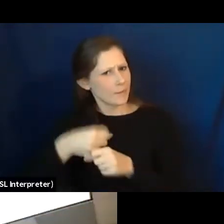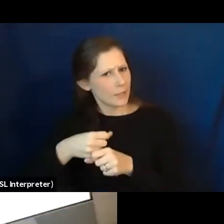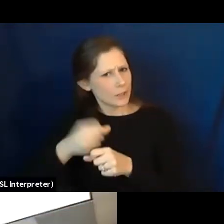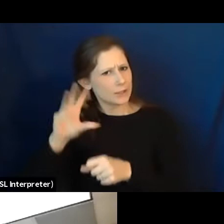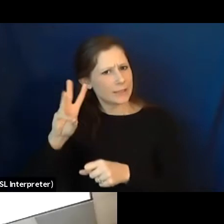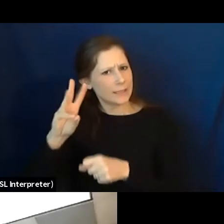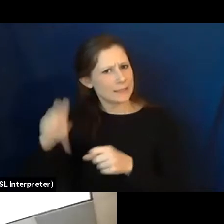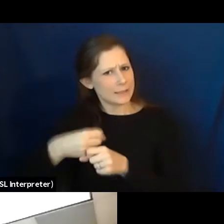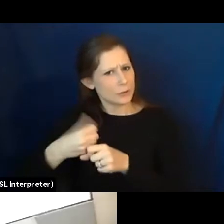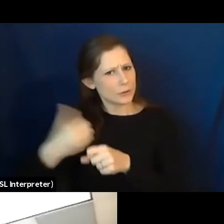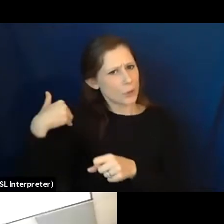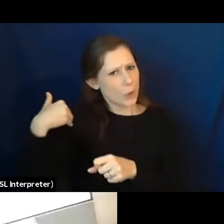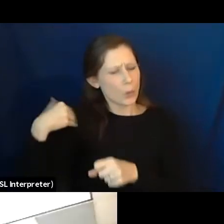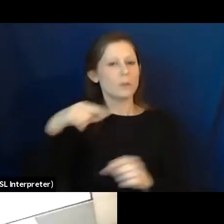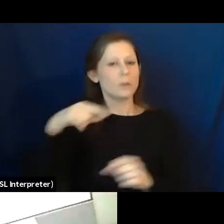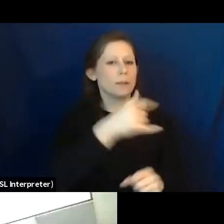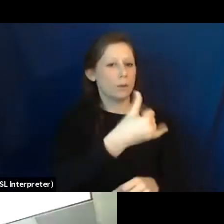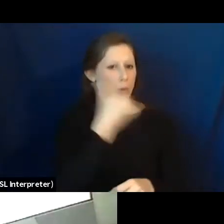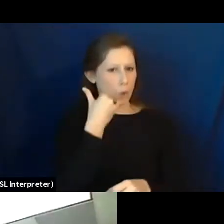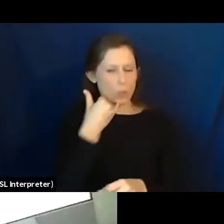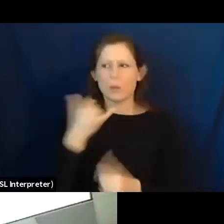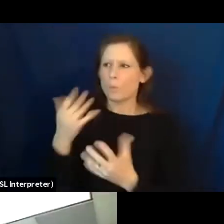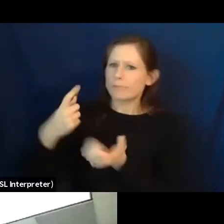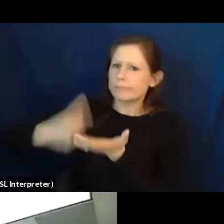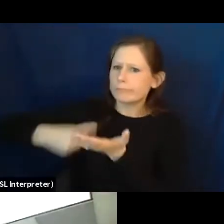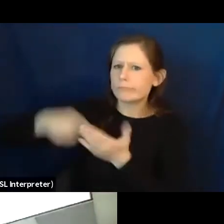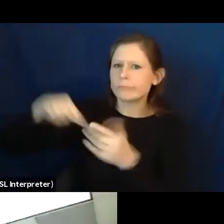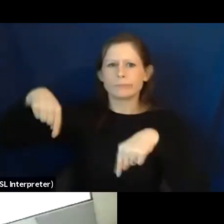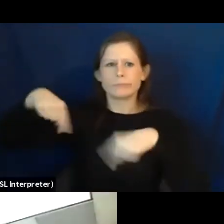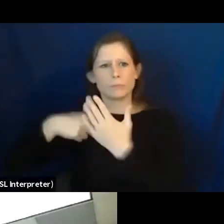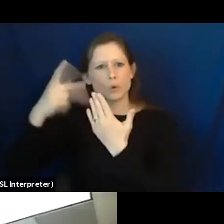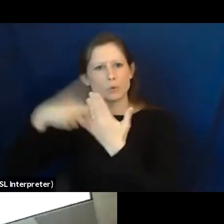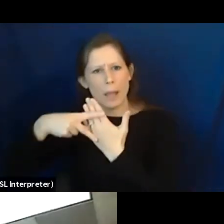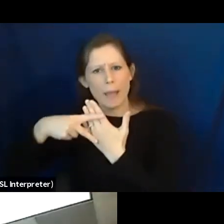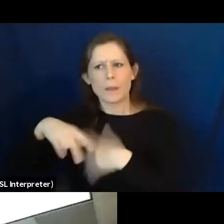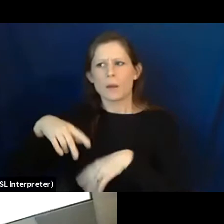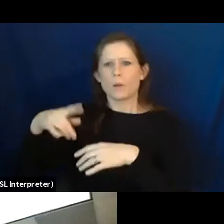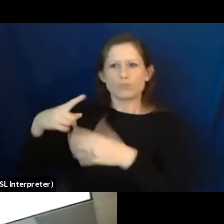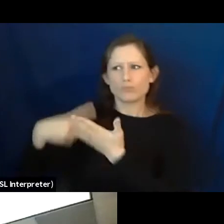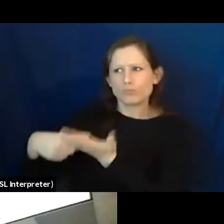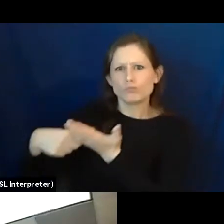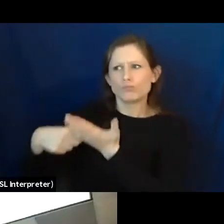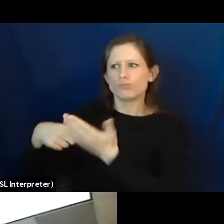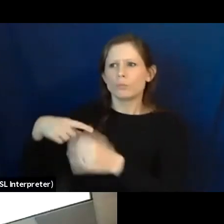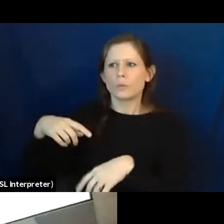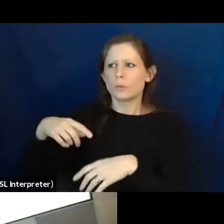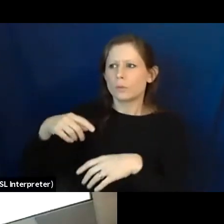know, wanted to talk to us about this program for transcribing, you know, audio transcription